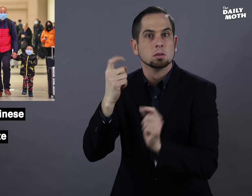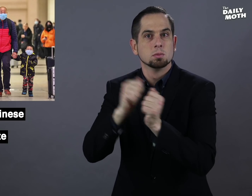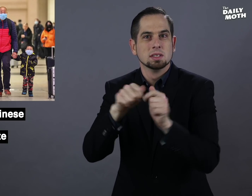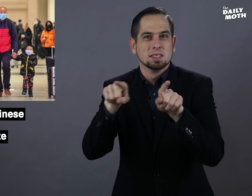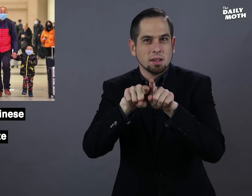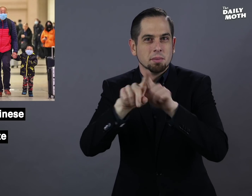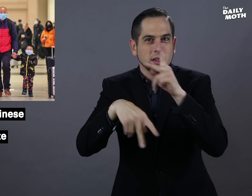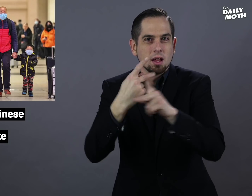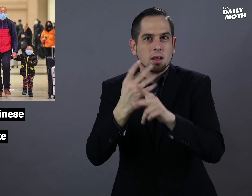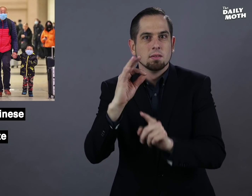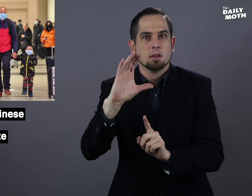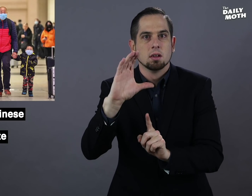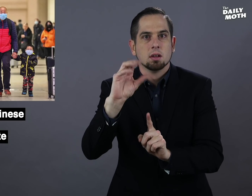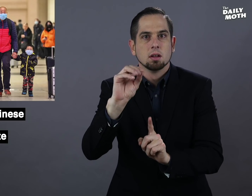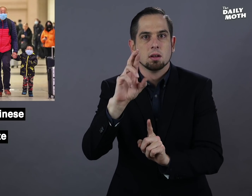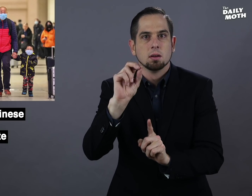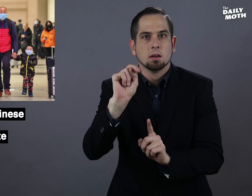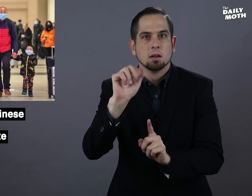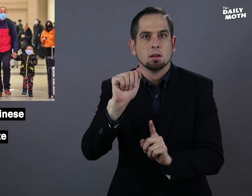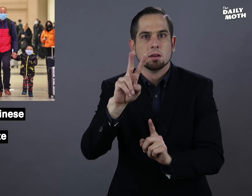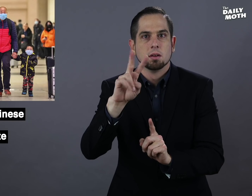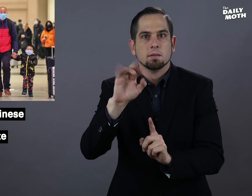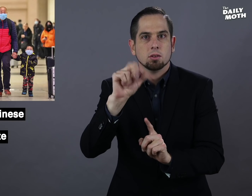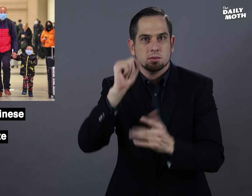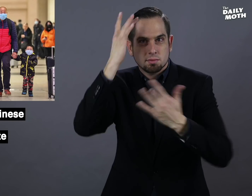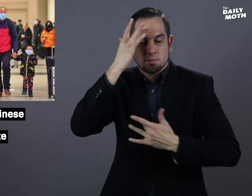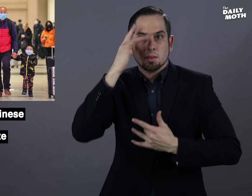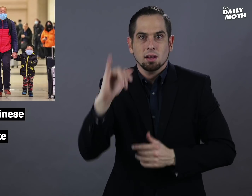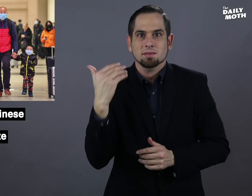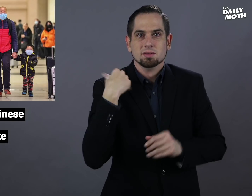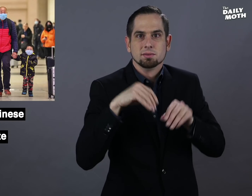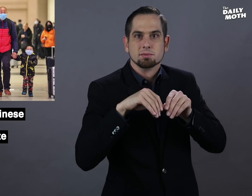diagnosed with the same kind of coronavirus that started